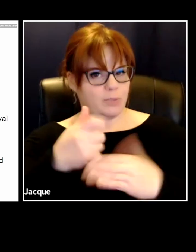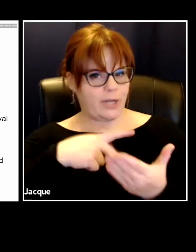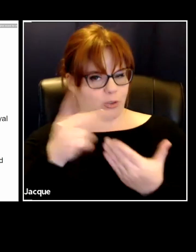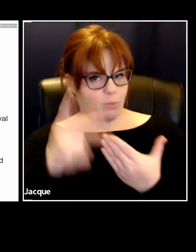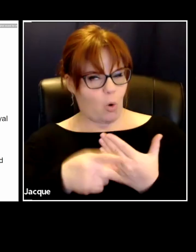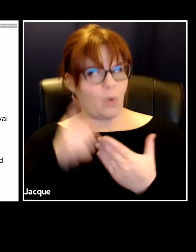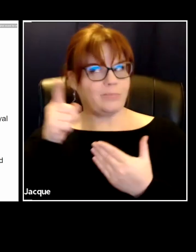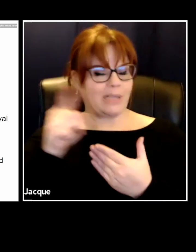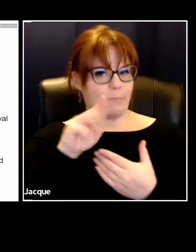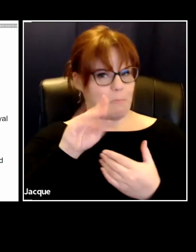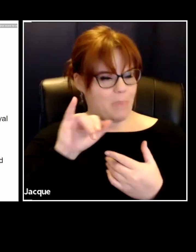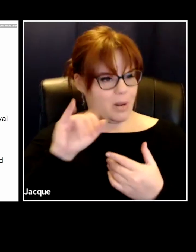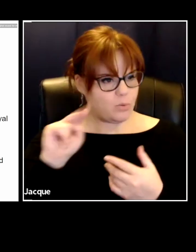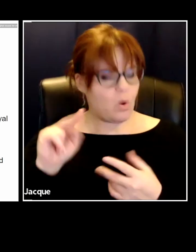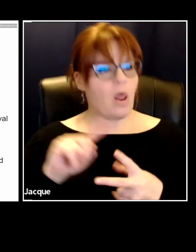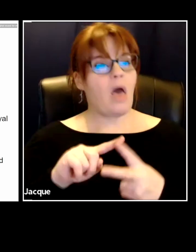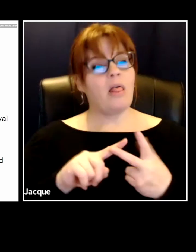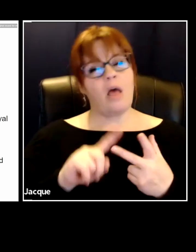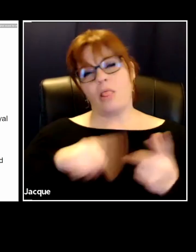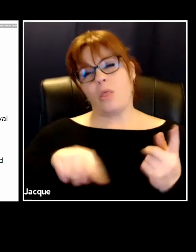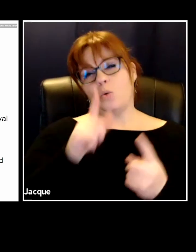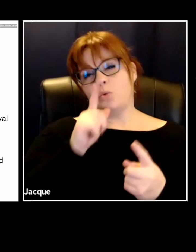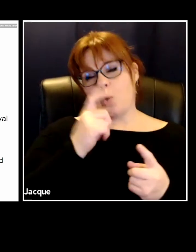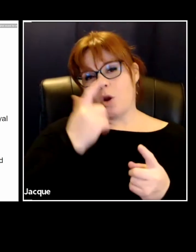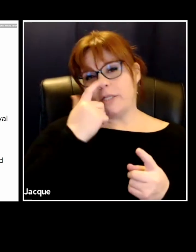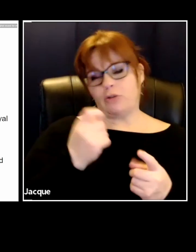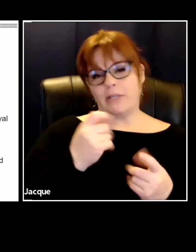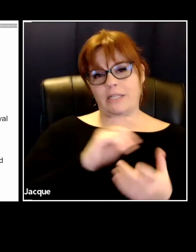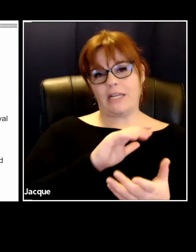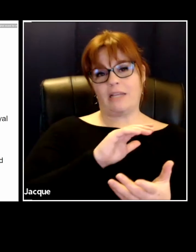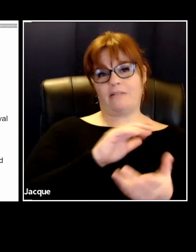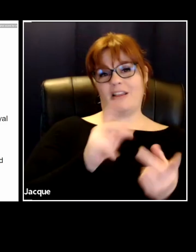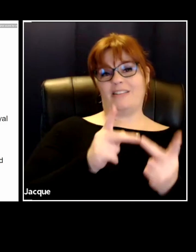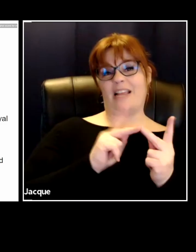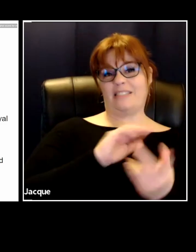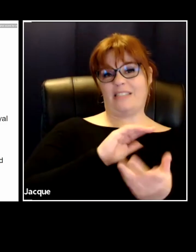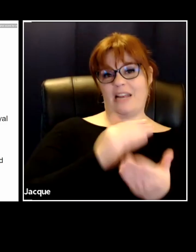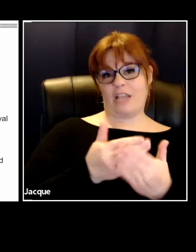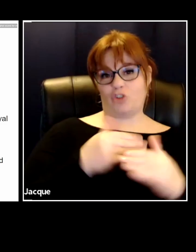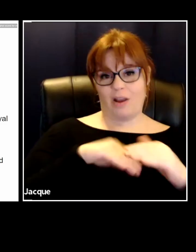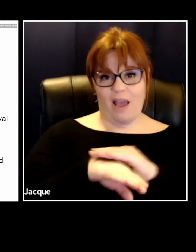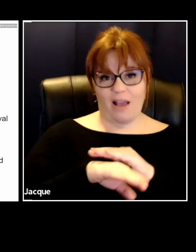um kind of concept of destination access, I also put a link in here to a cool analysis done in